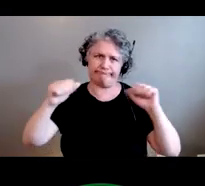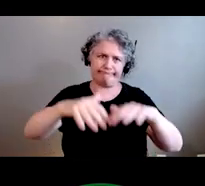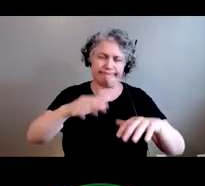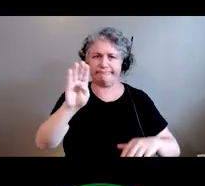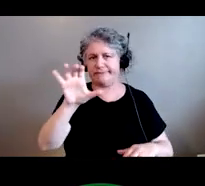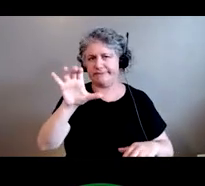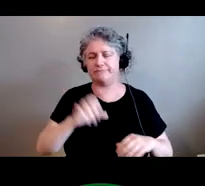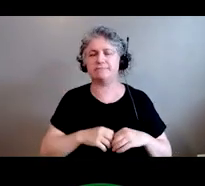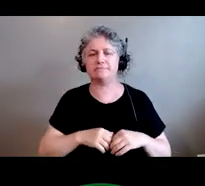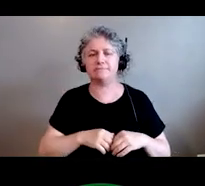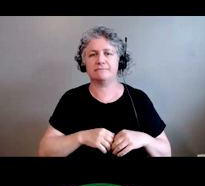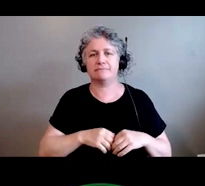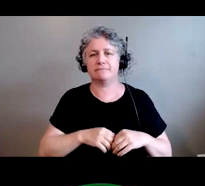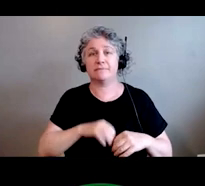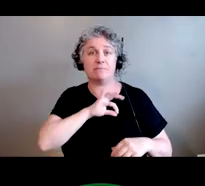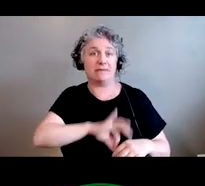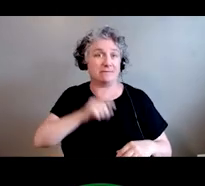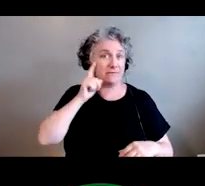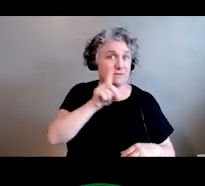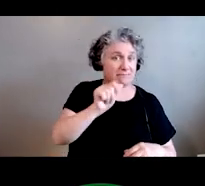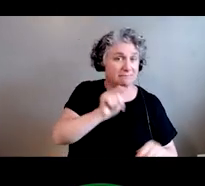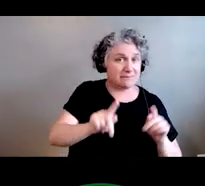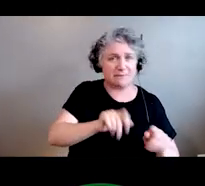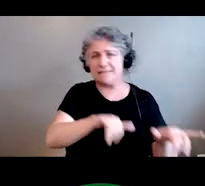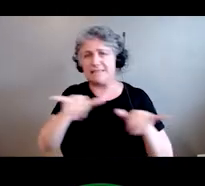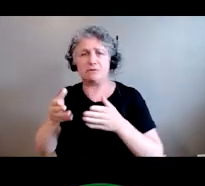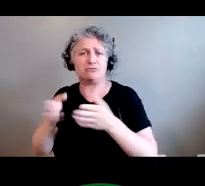We knew about some great local sites that had been made accessible and we were happy